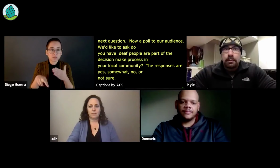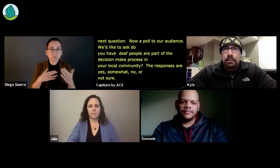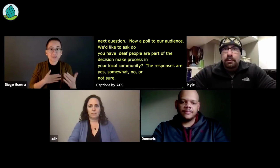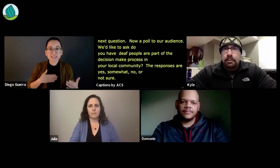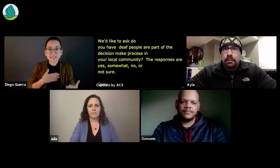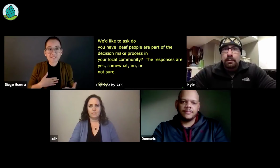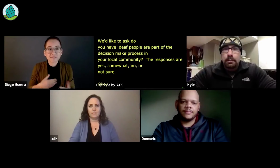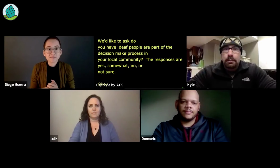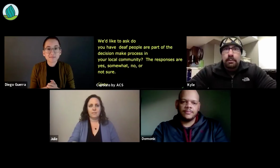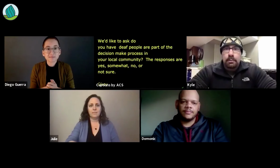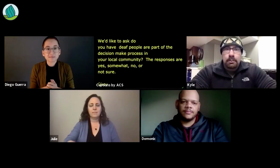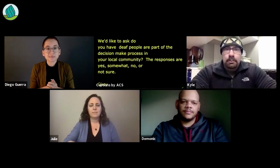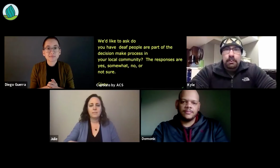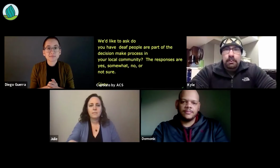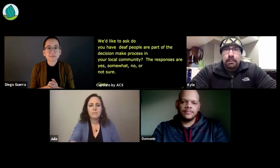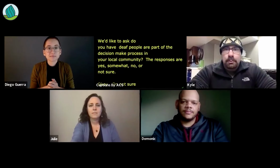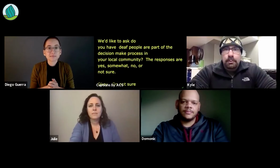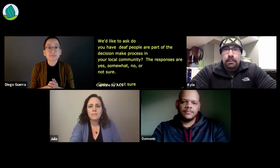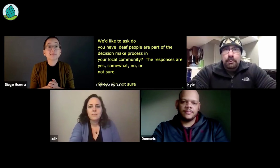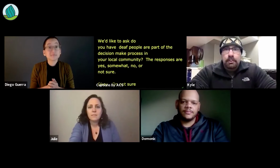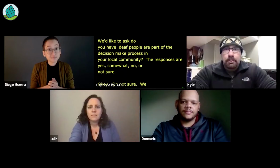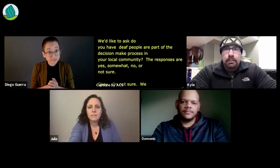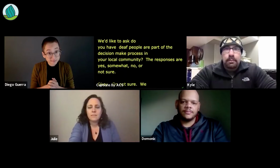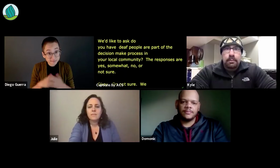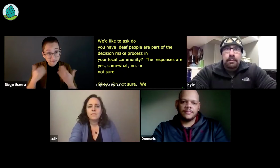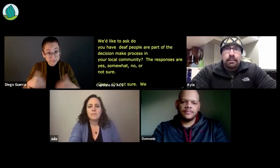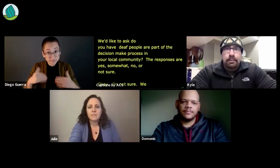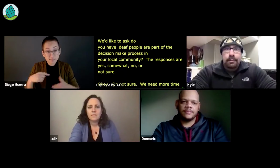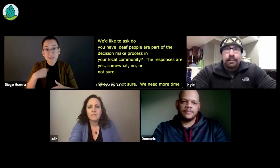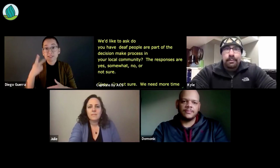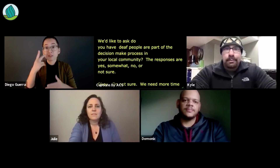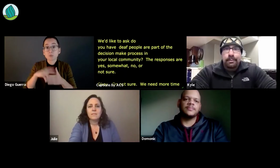Responses are in. Let's see those responses. Wow. Here are the results.